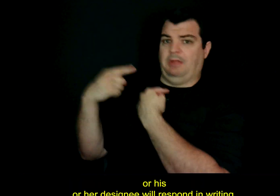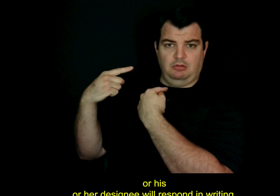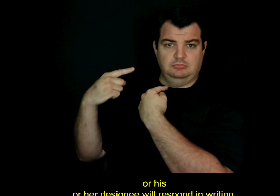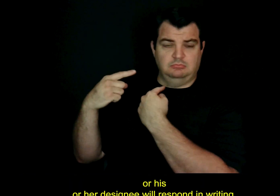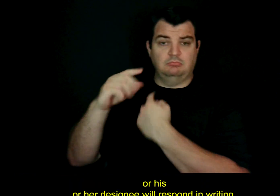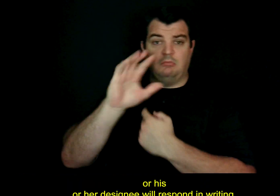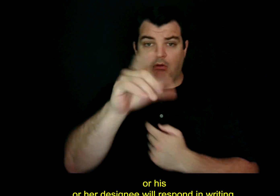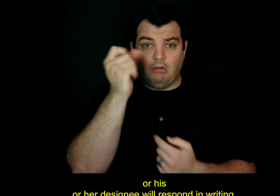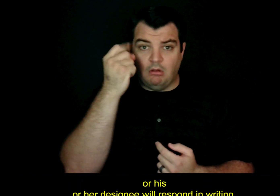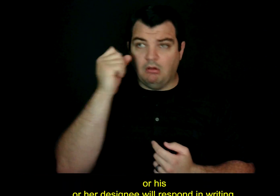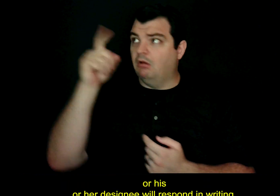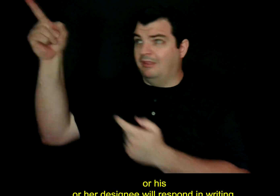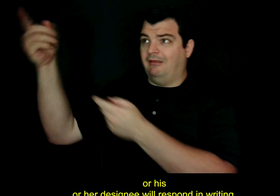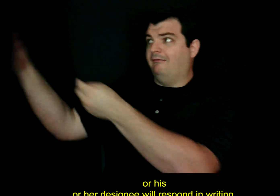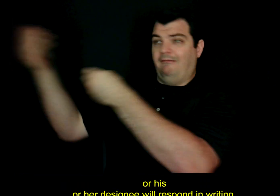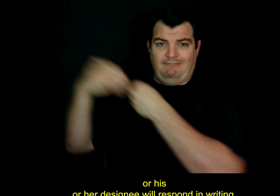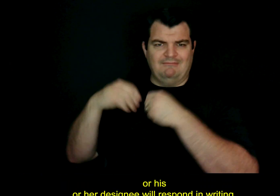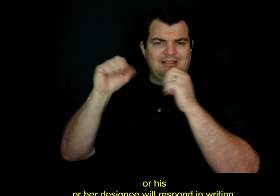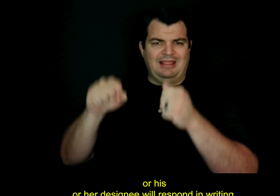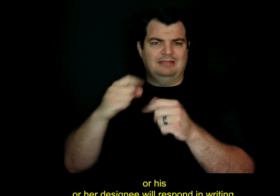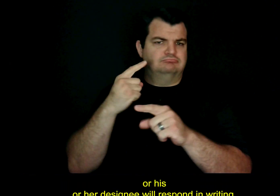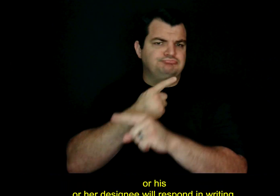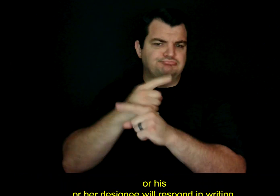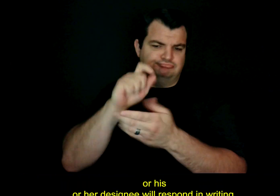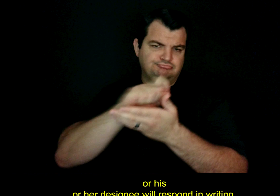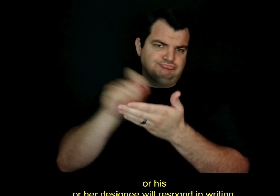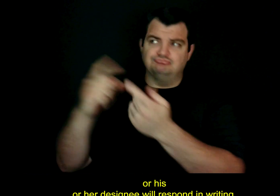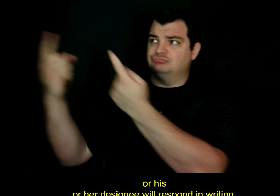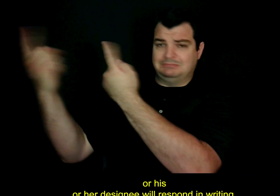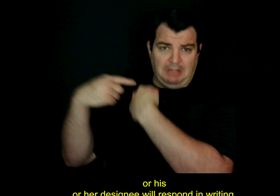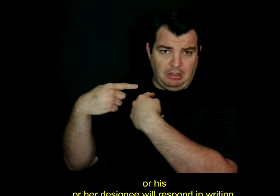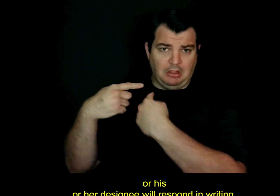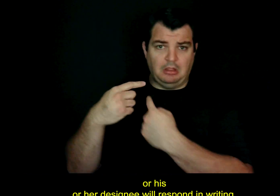or his or her designee will respond in writing,